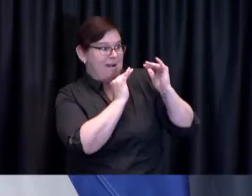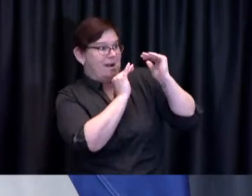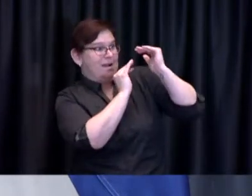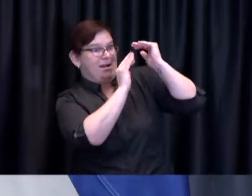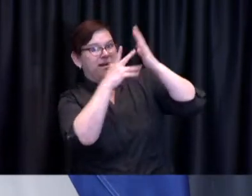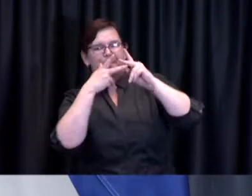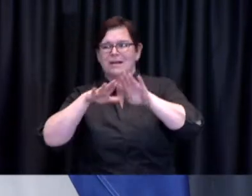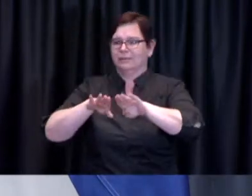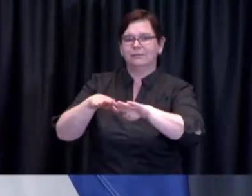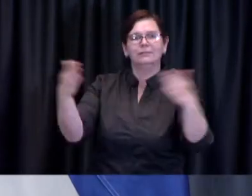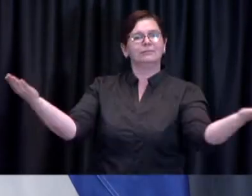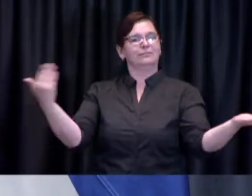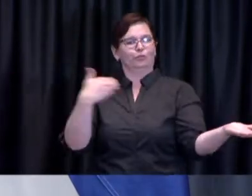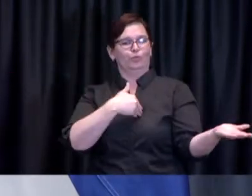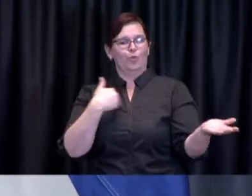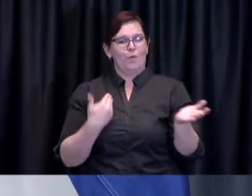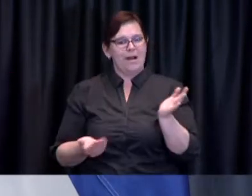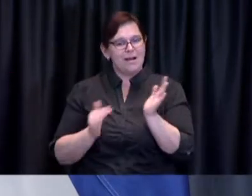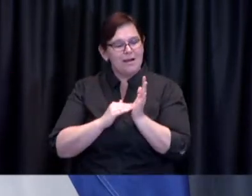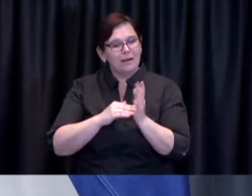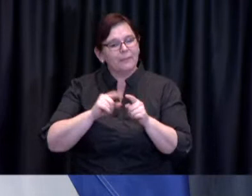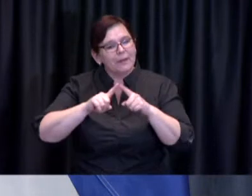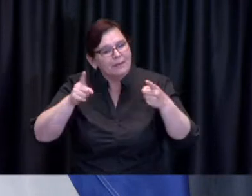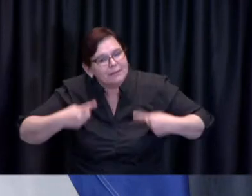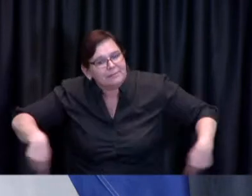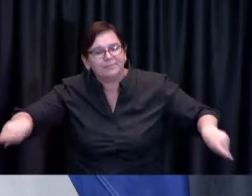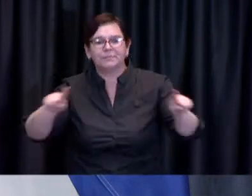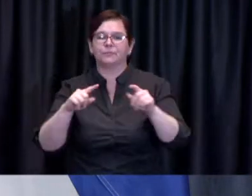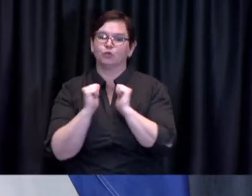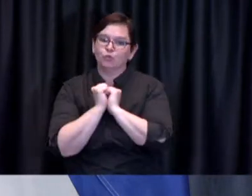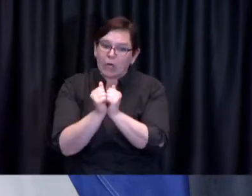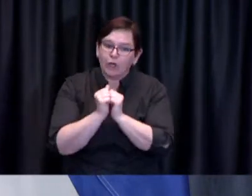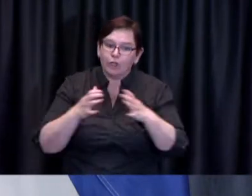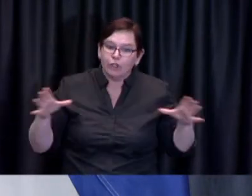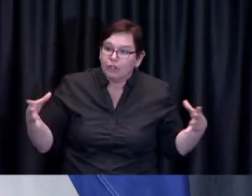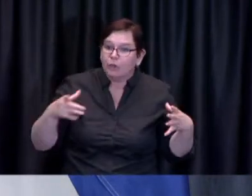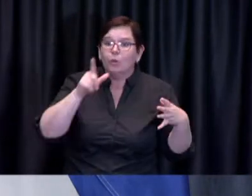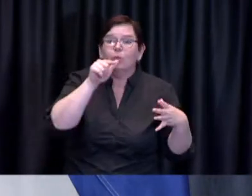having more than 60 percent of eligible people in Toronto vaccinated on a first dose basis